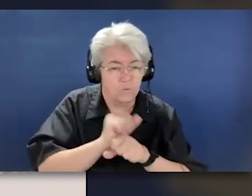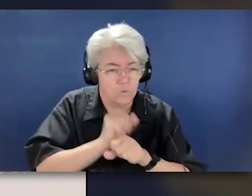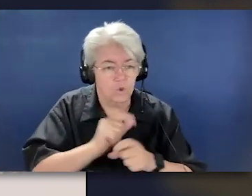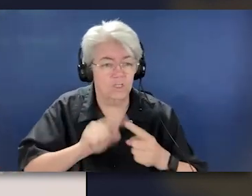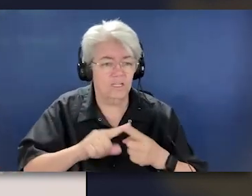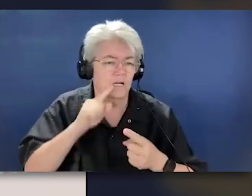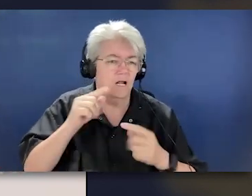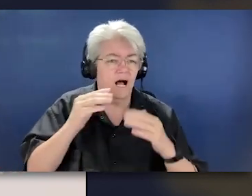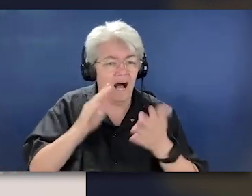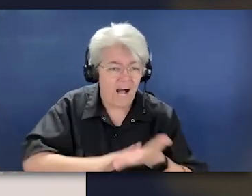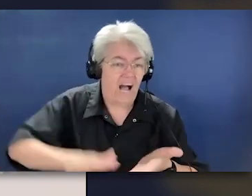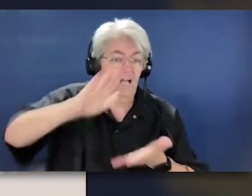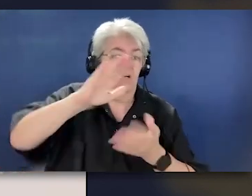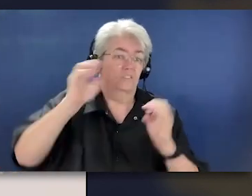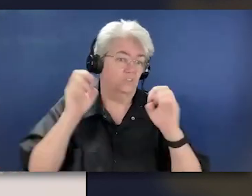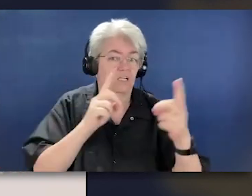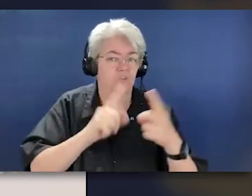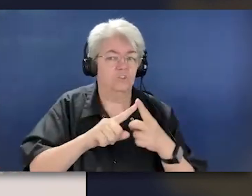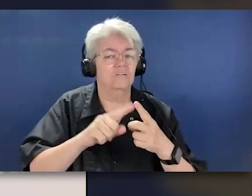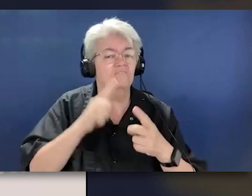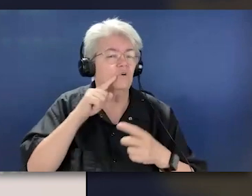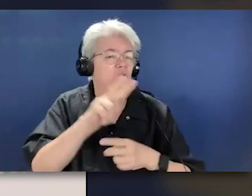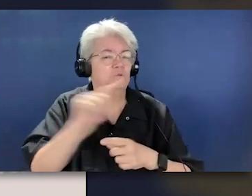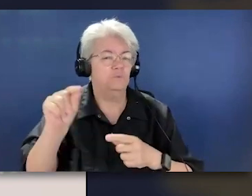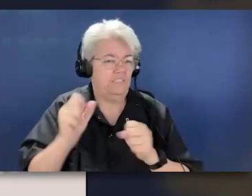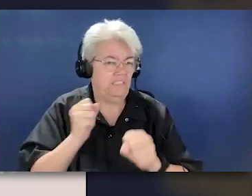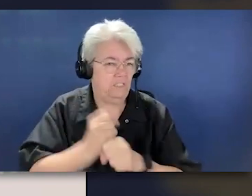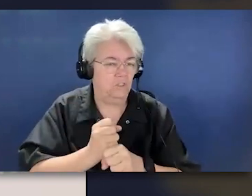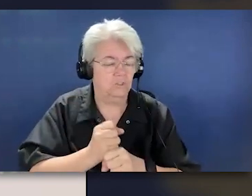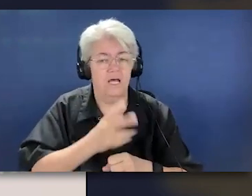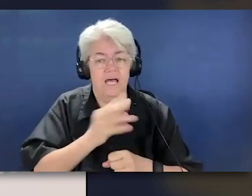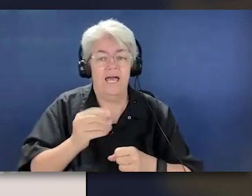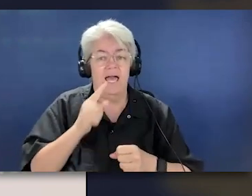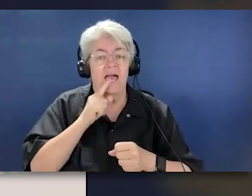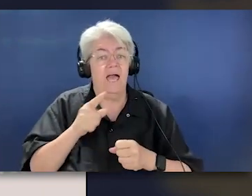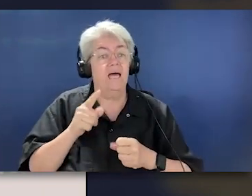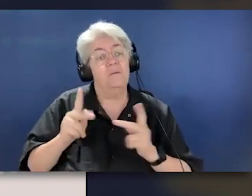for more than two decades, and is renowned for her groundbreaking work in adult learning approaches